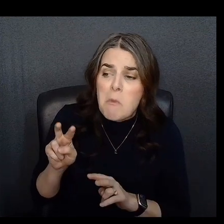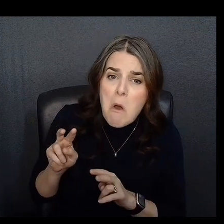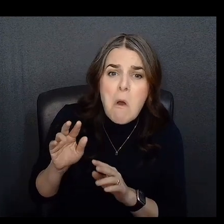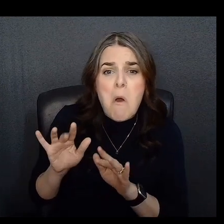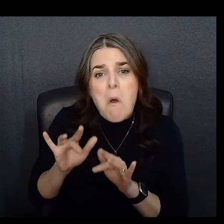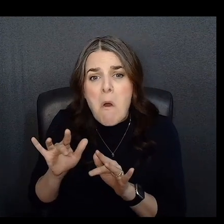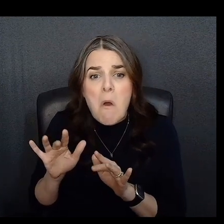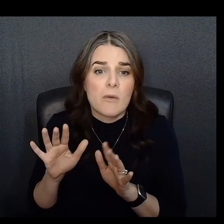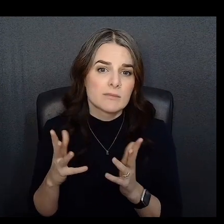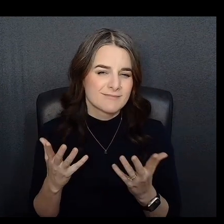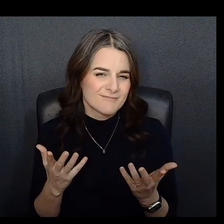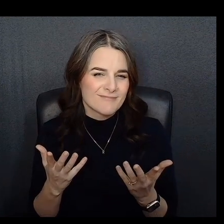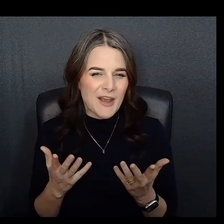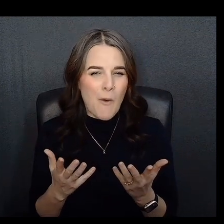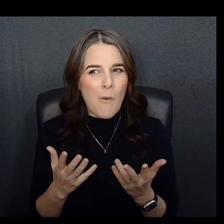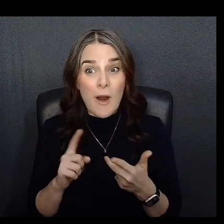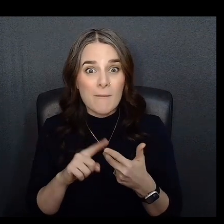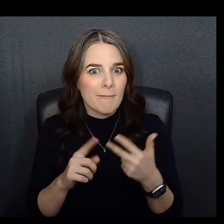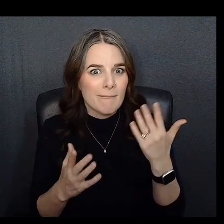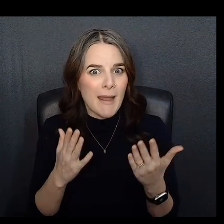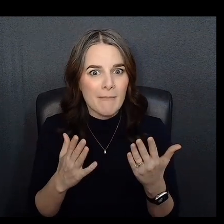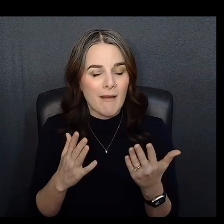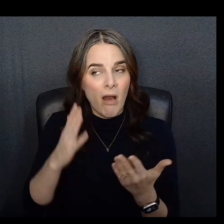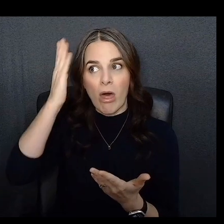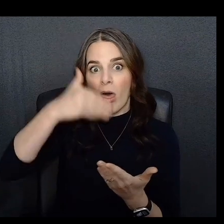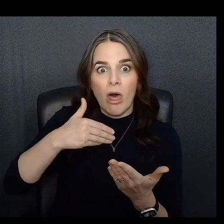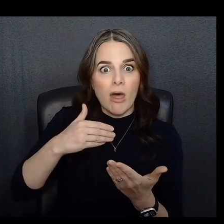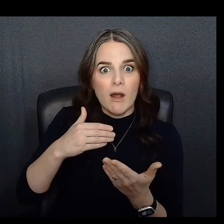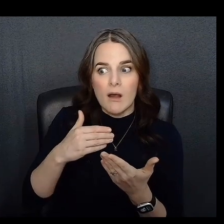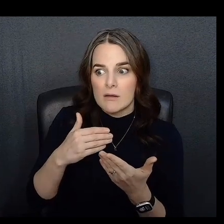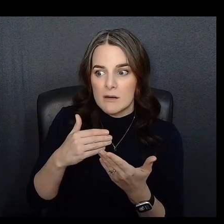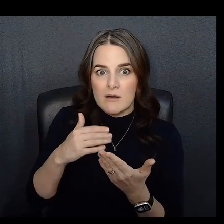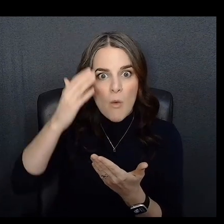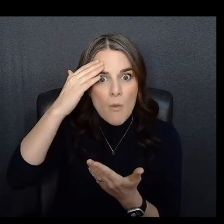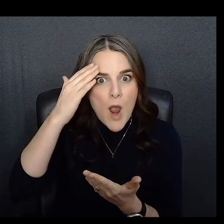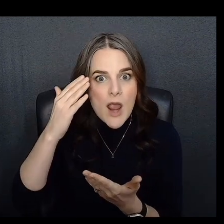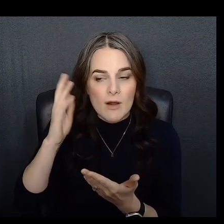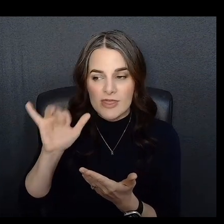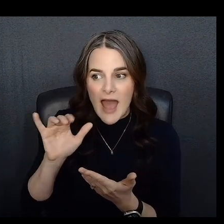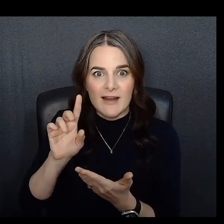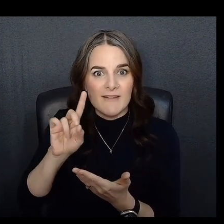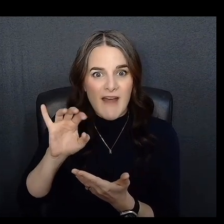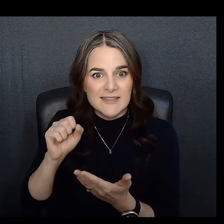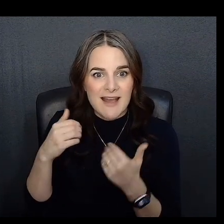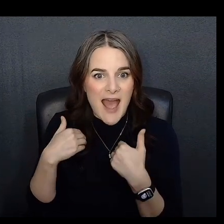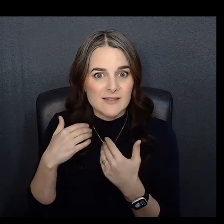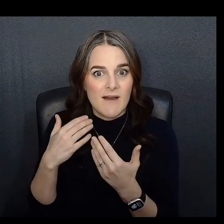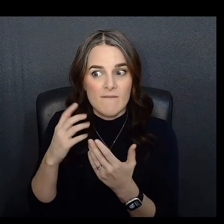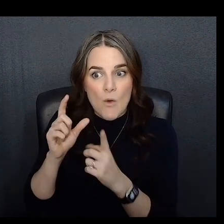not noticing that that vocabulary isn't on the device until it's a little too late and we needed it to be able to talk about.